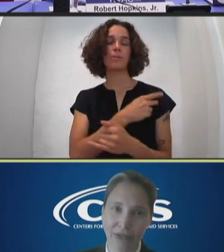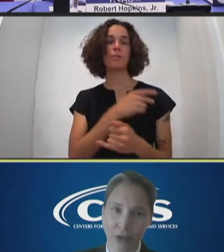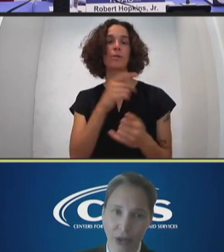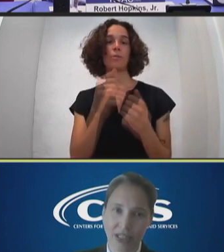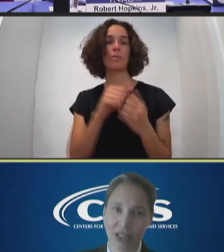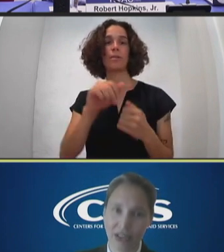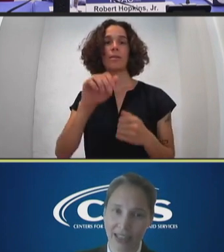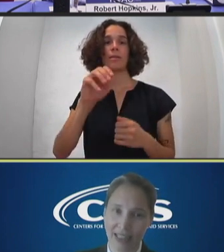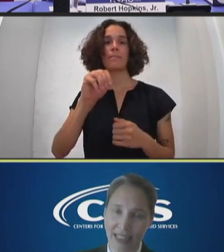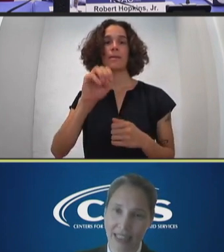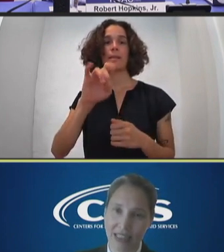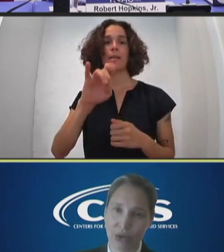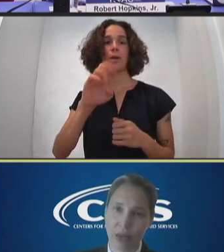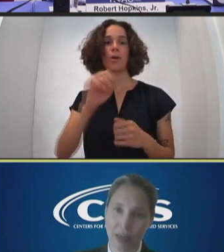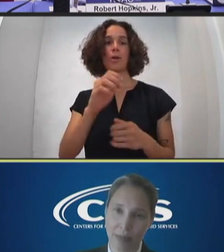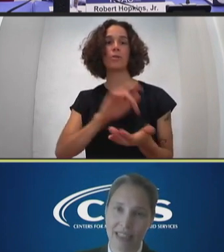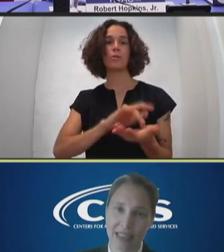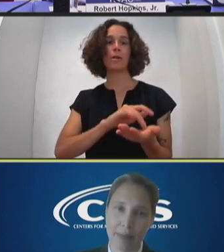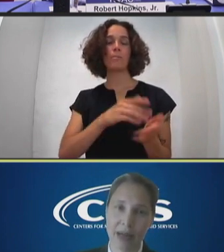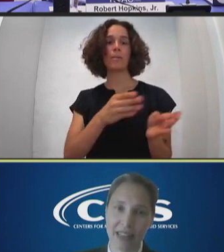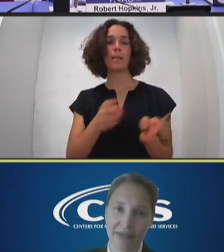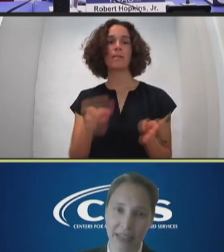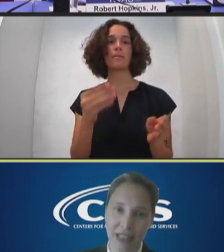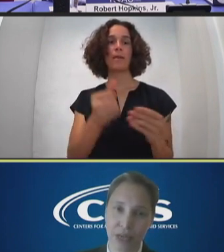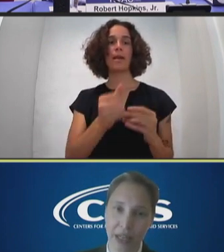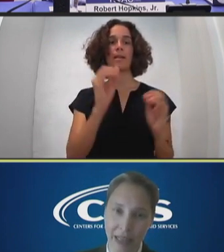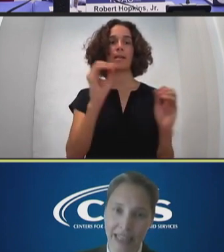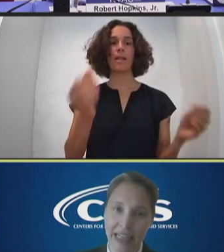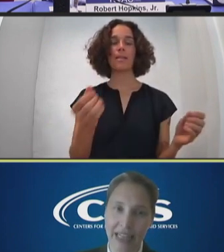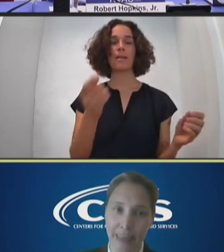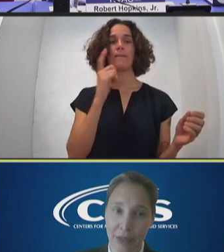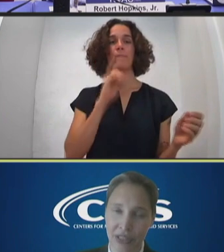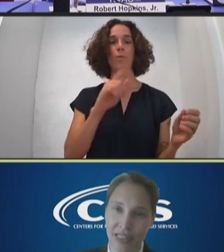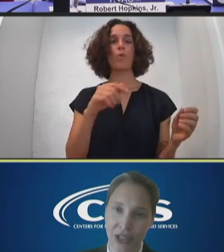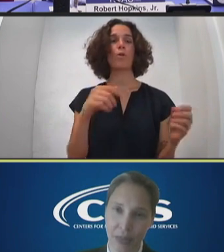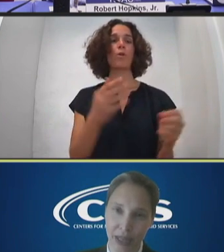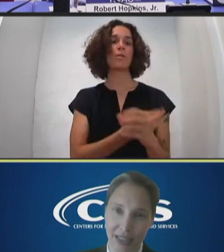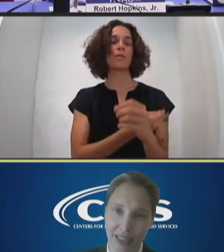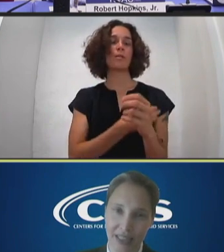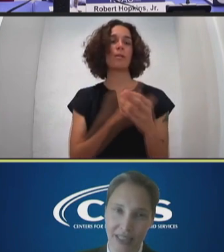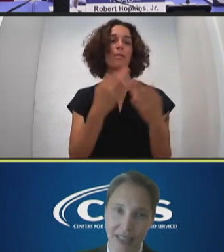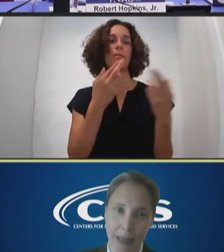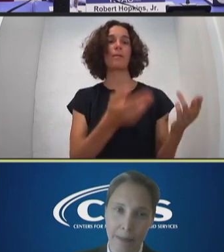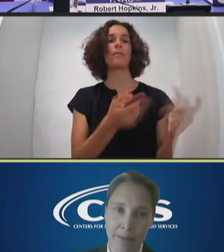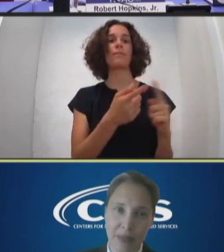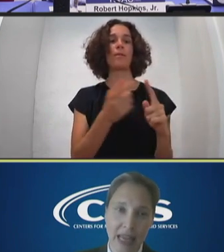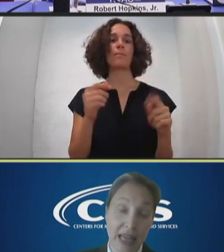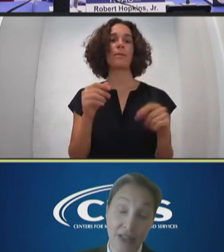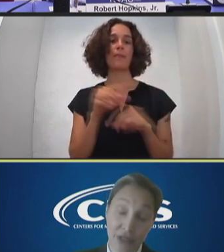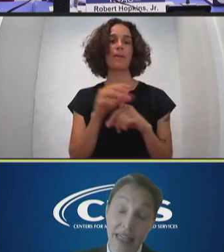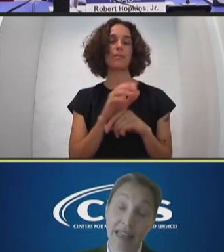for adult vaccines recommended by the Advisory Committee on Immunization Practices. And over 10